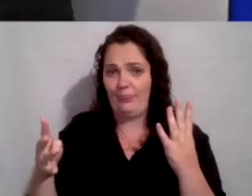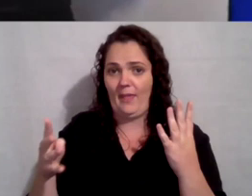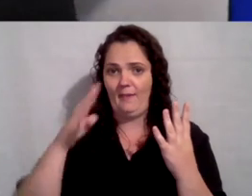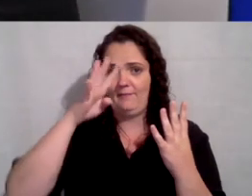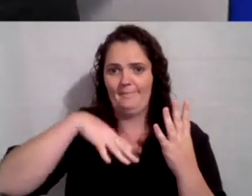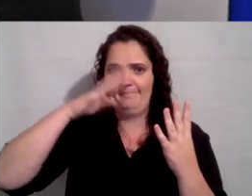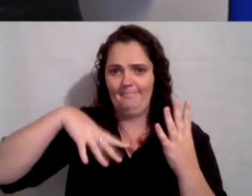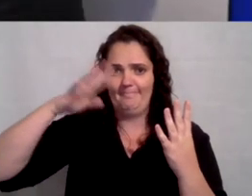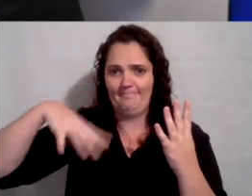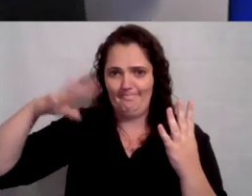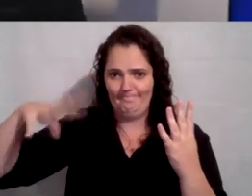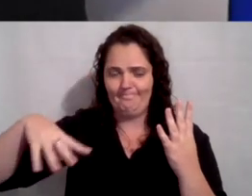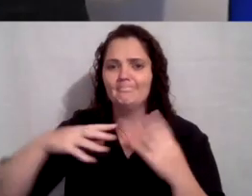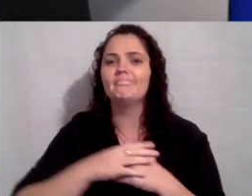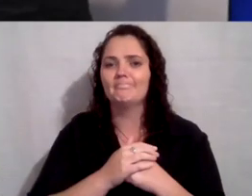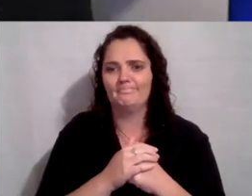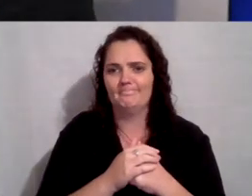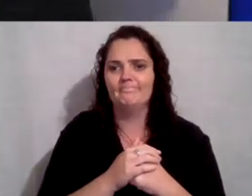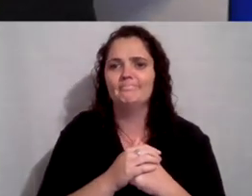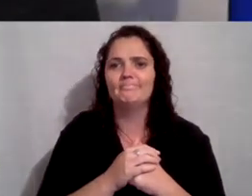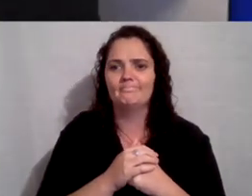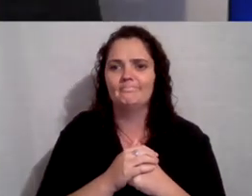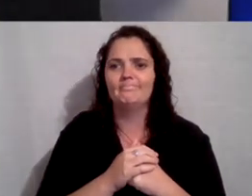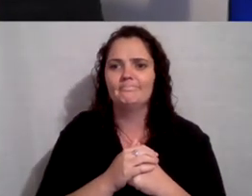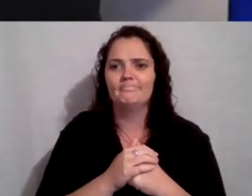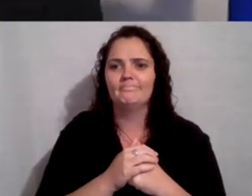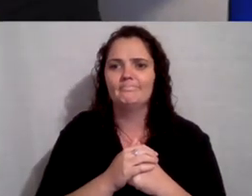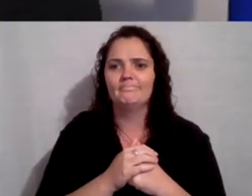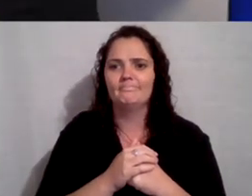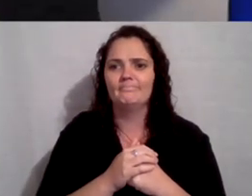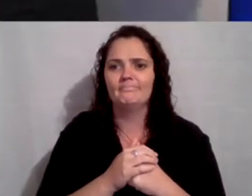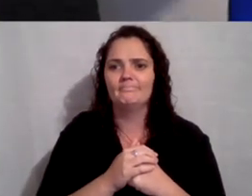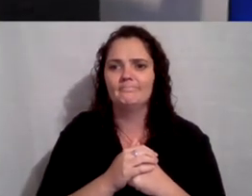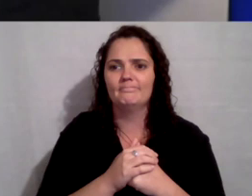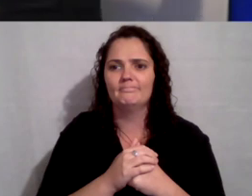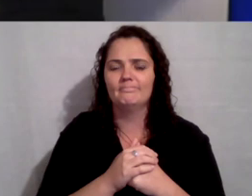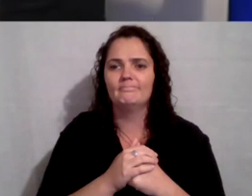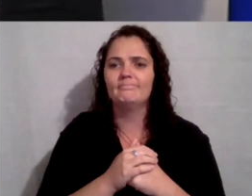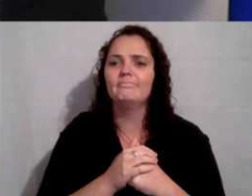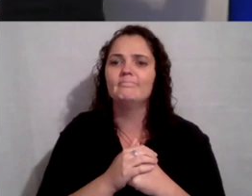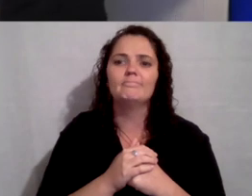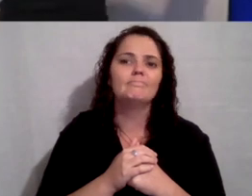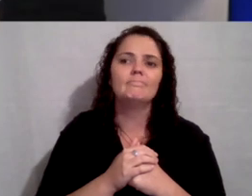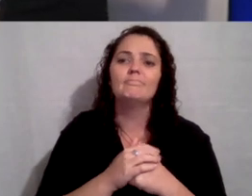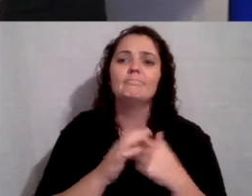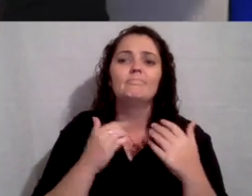the other direction just like that, and again I'm not worried